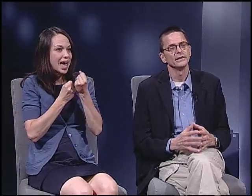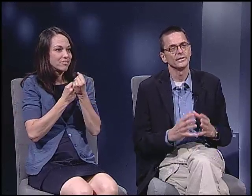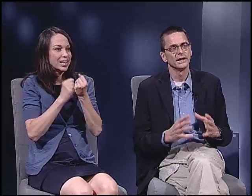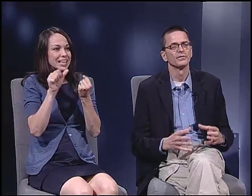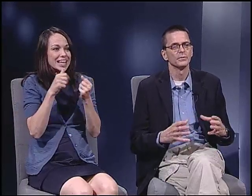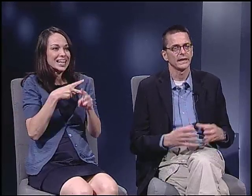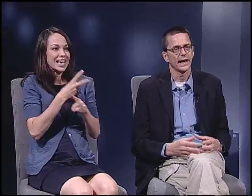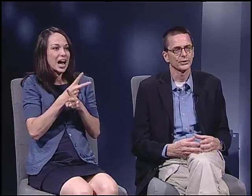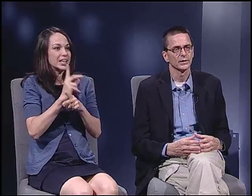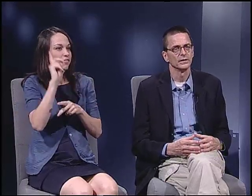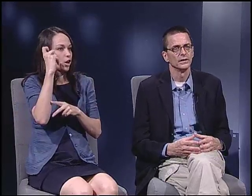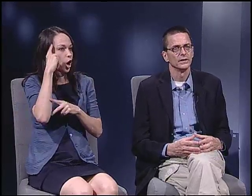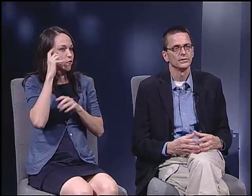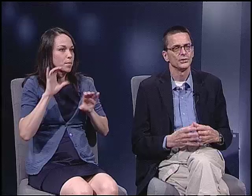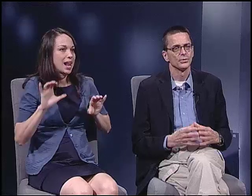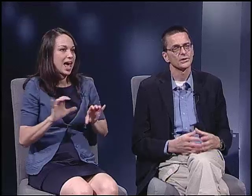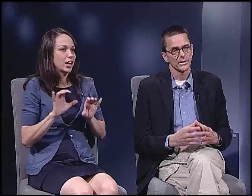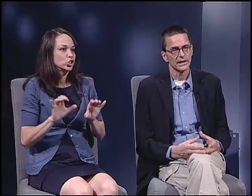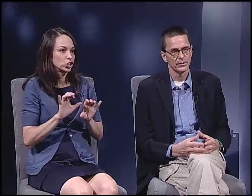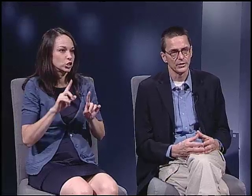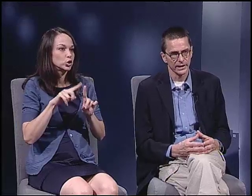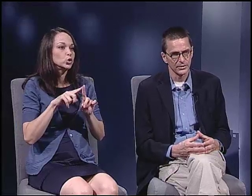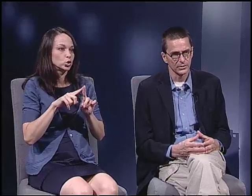of government action to restrain communication.